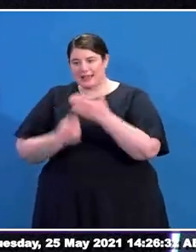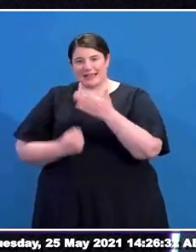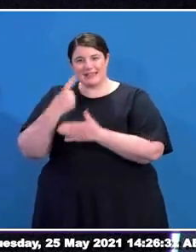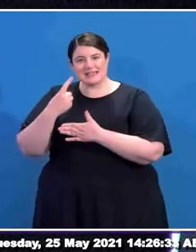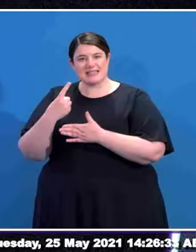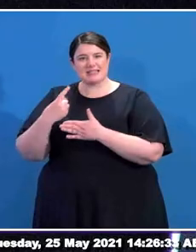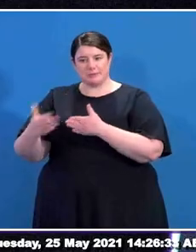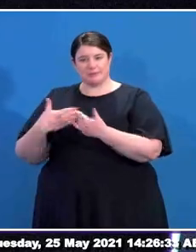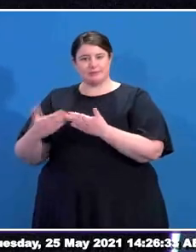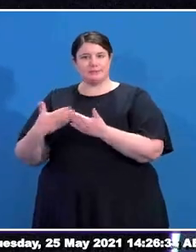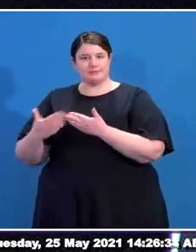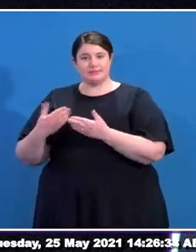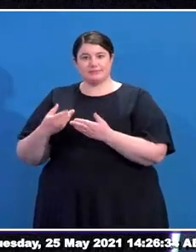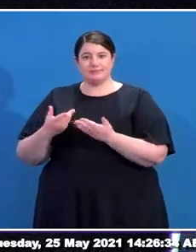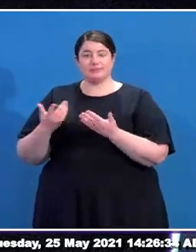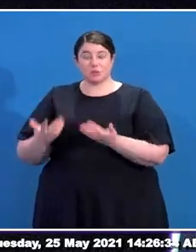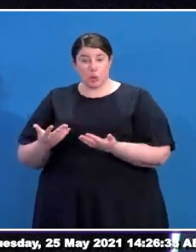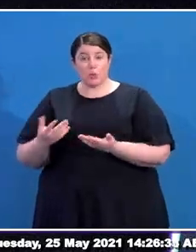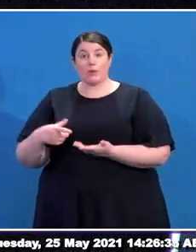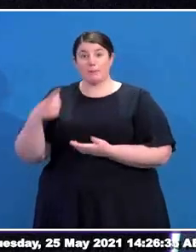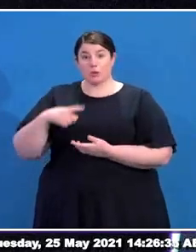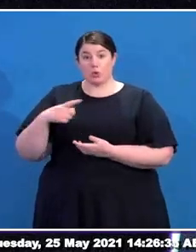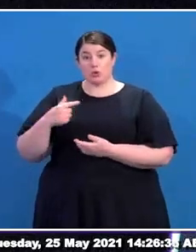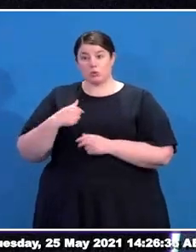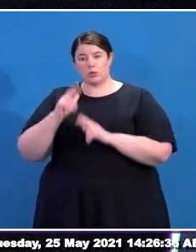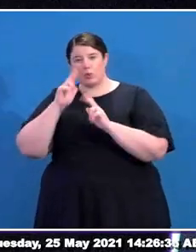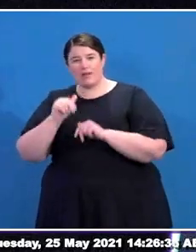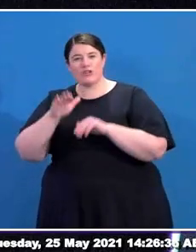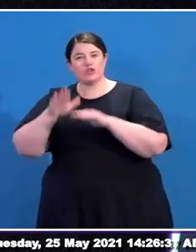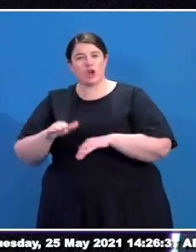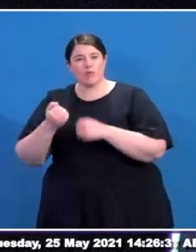So because we were looking after child protection, disabilities, et cetera,